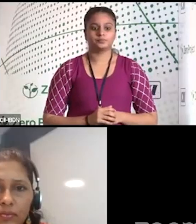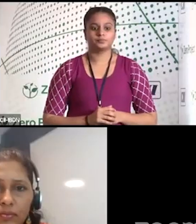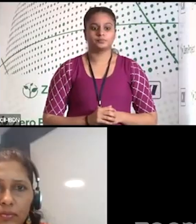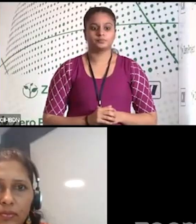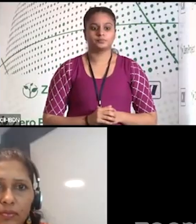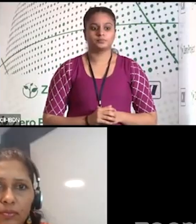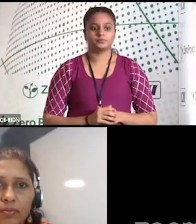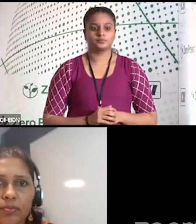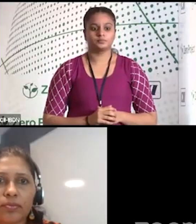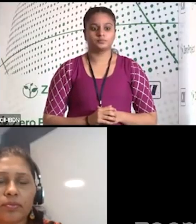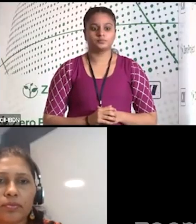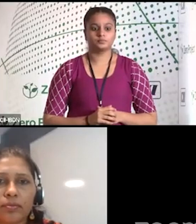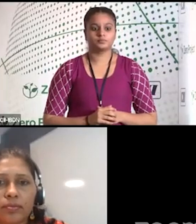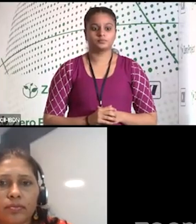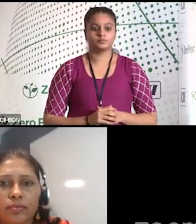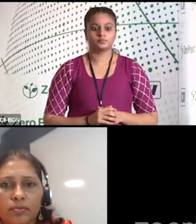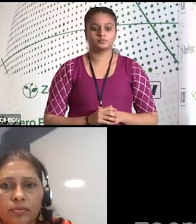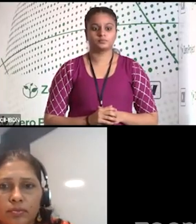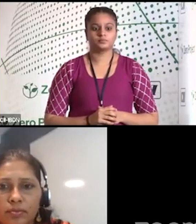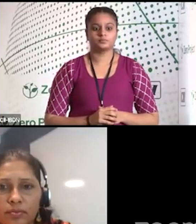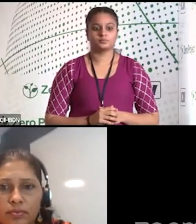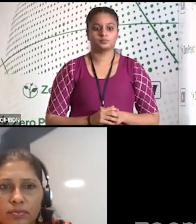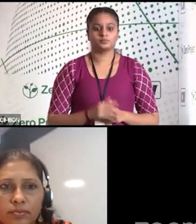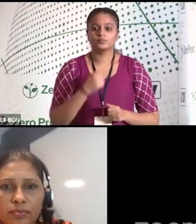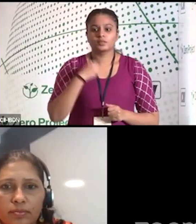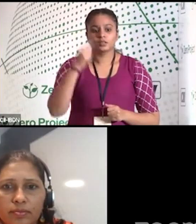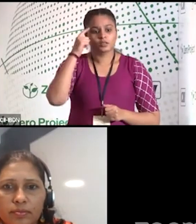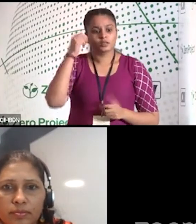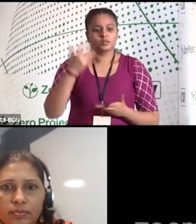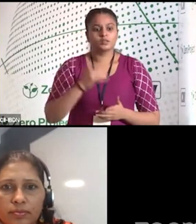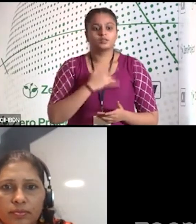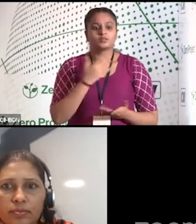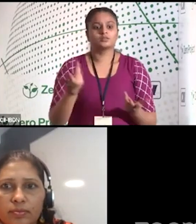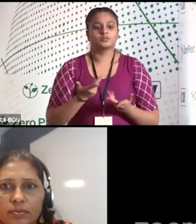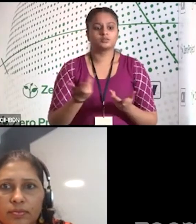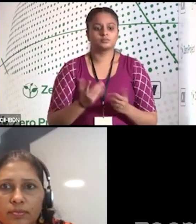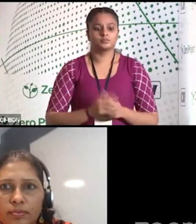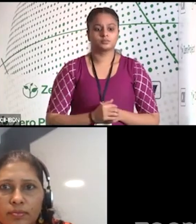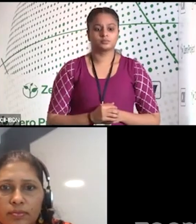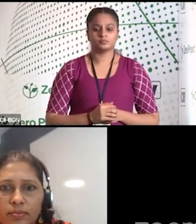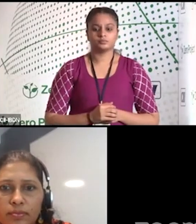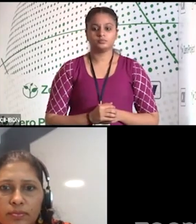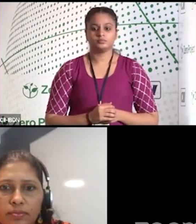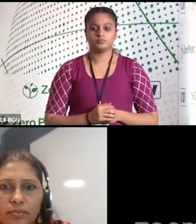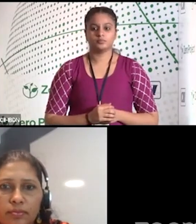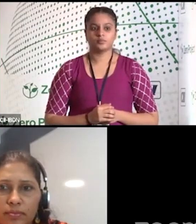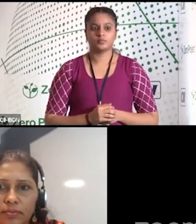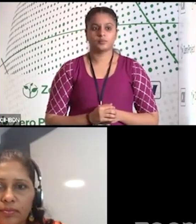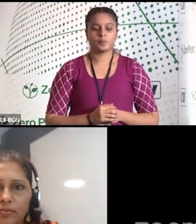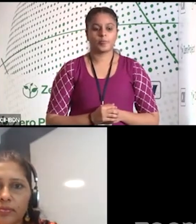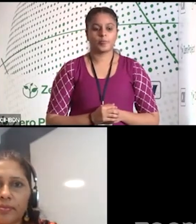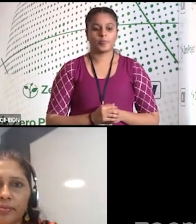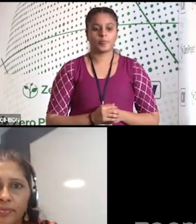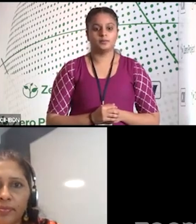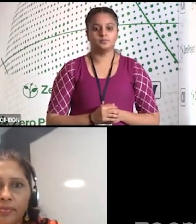I think one of another realization and this was a realization that was brought to us